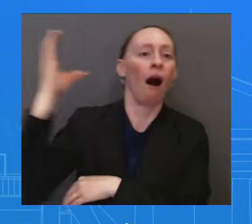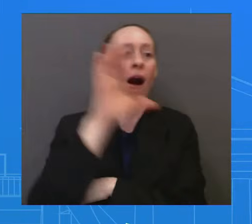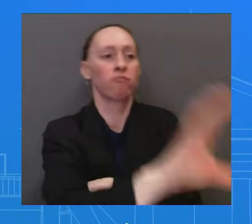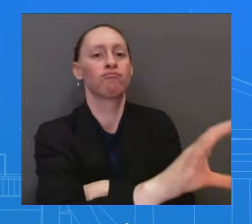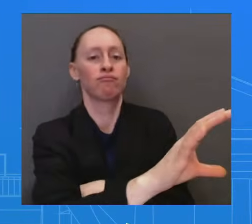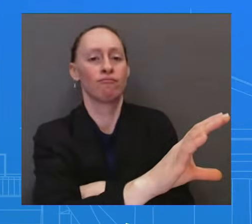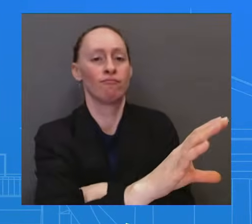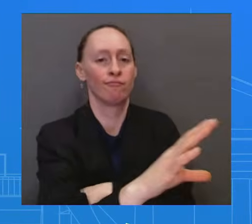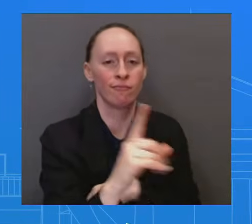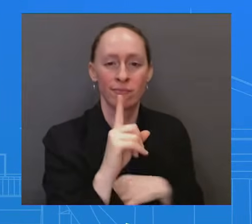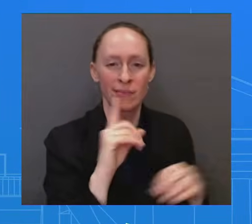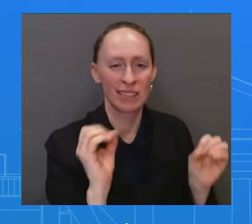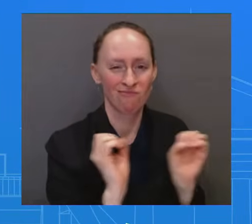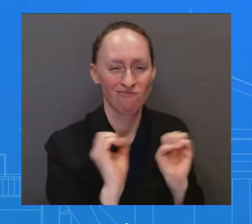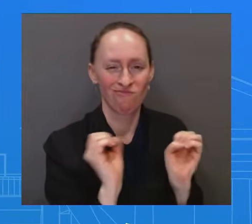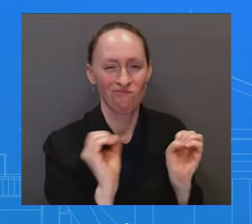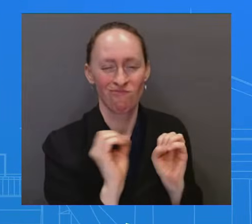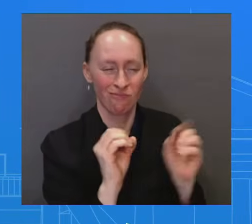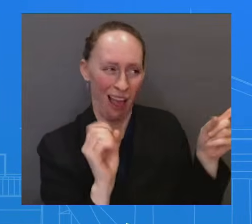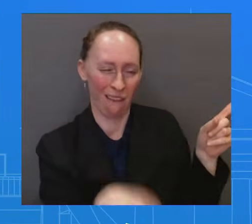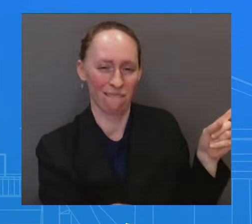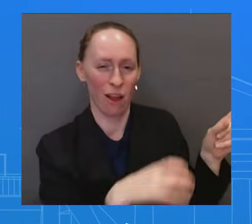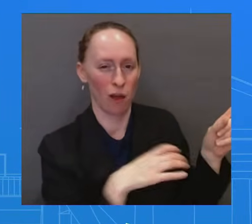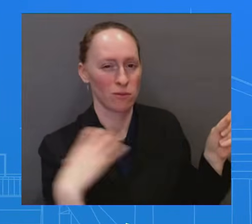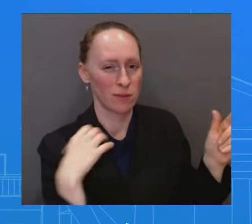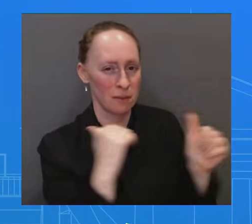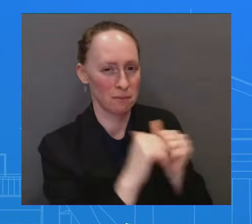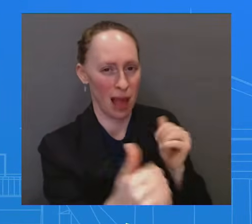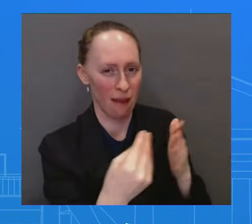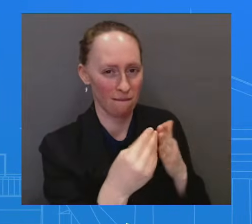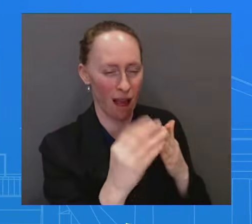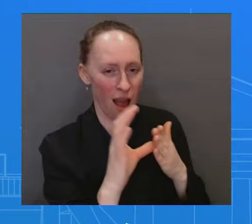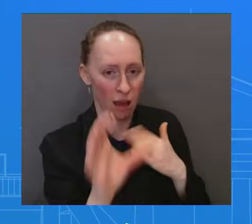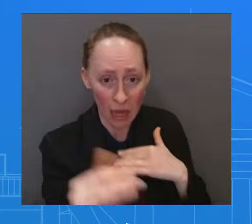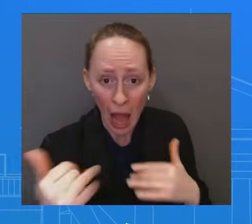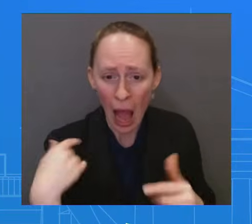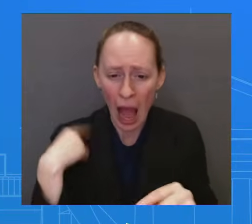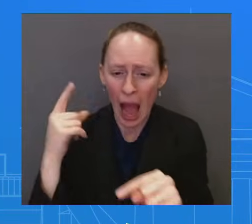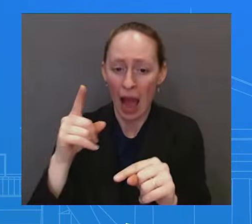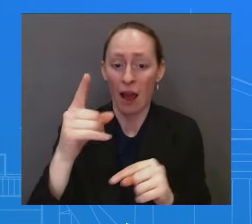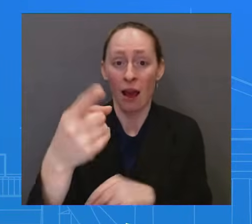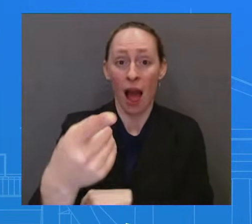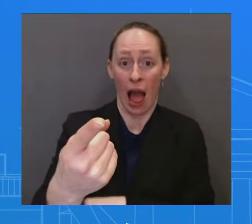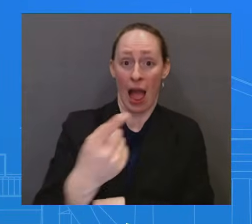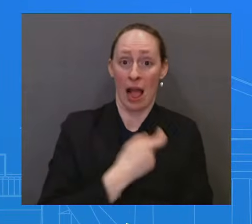But I will say, just broadly speaking, that -- that we have talked to many of our allies and partners